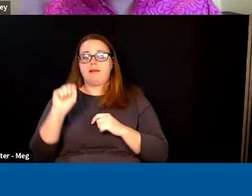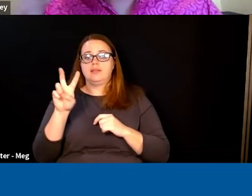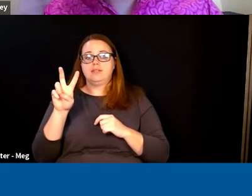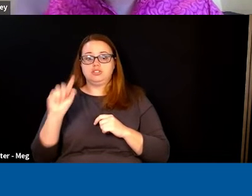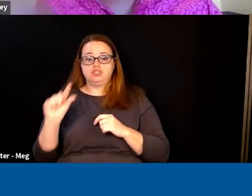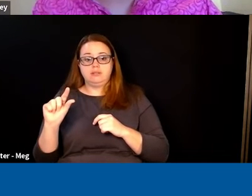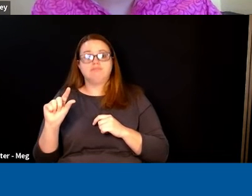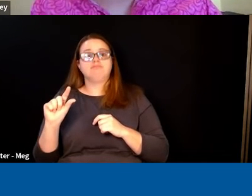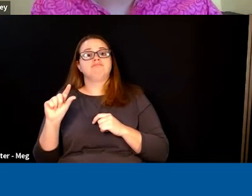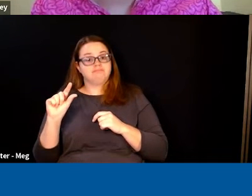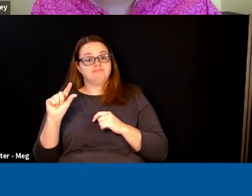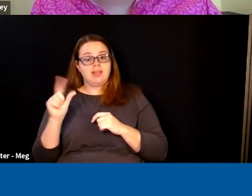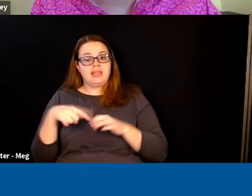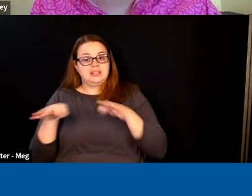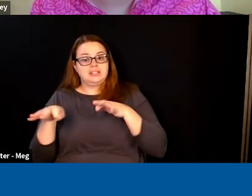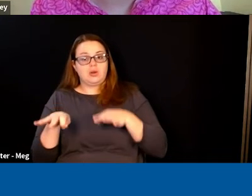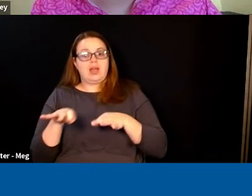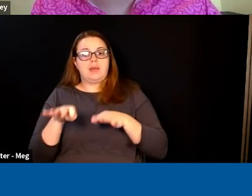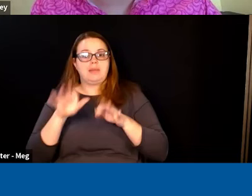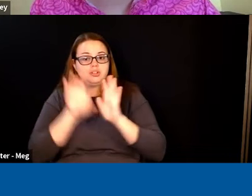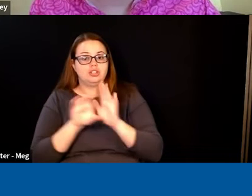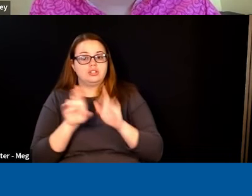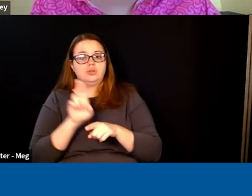They describe images using markup and computers can read markup,